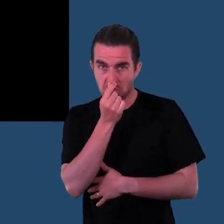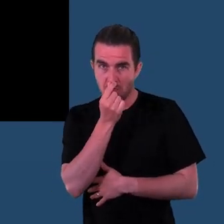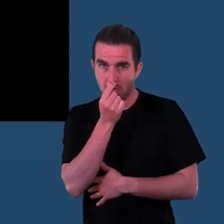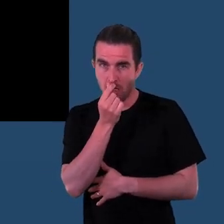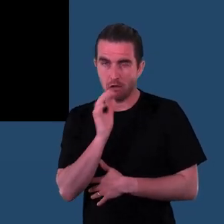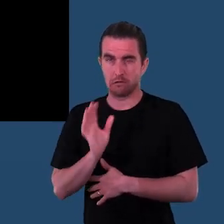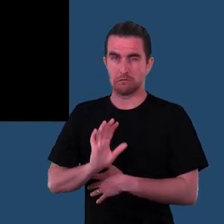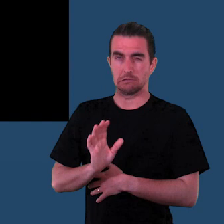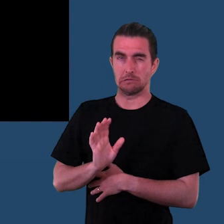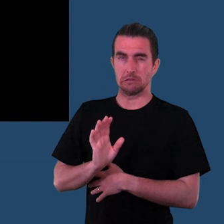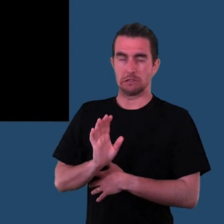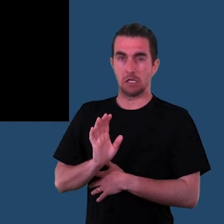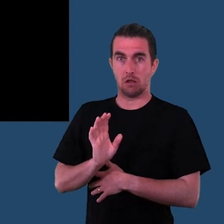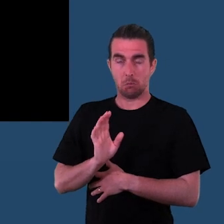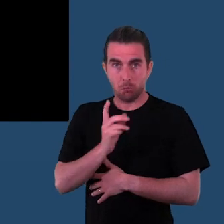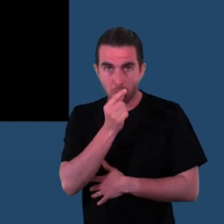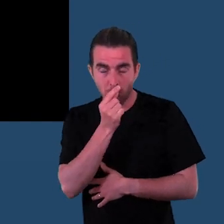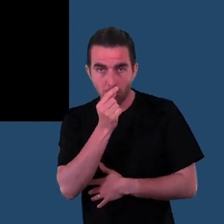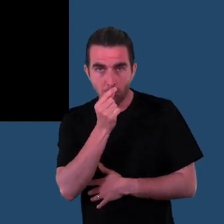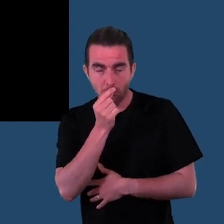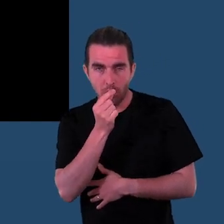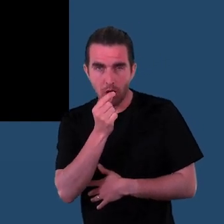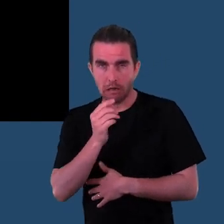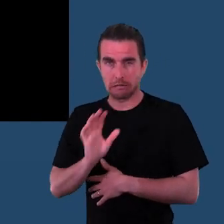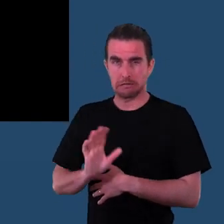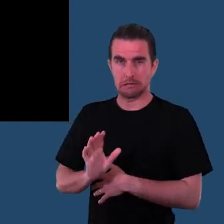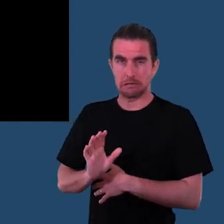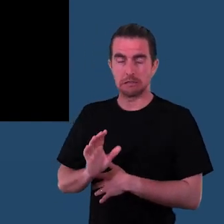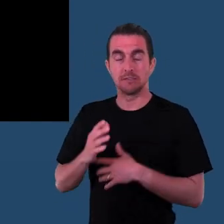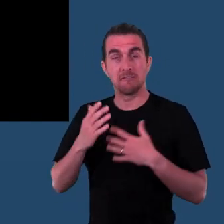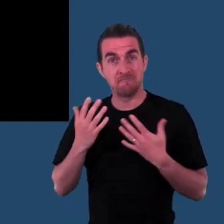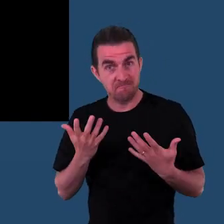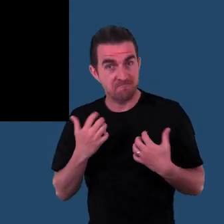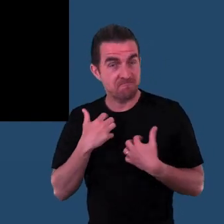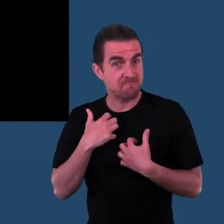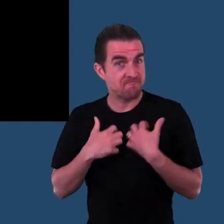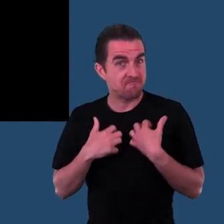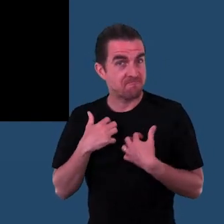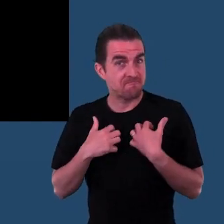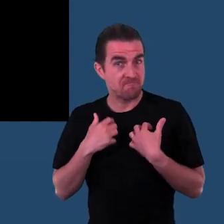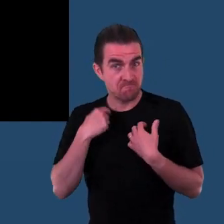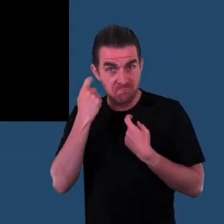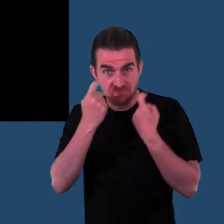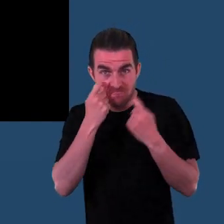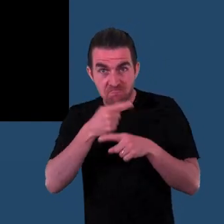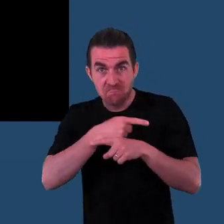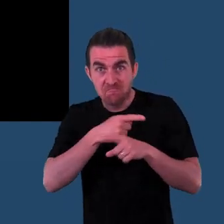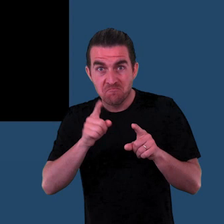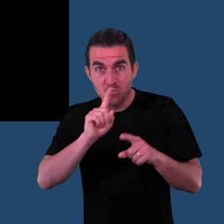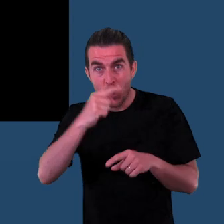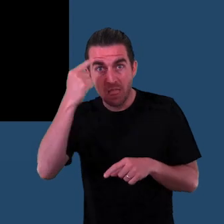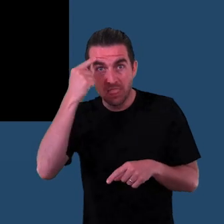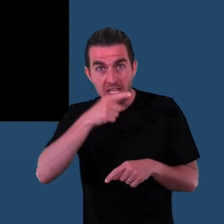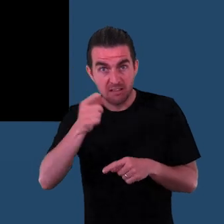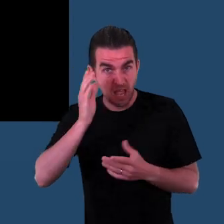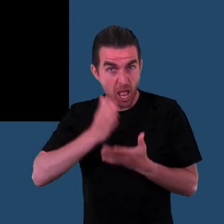But then others that make me think, "Hmm." So, I mean, I'm intrigued. I'm wondering what our viewers think.